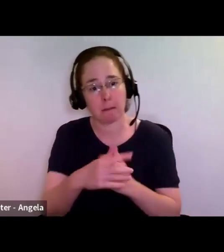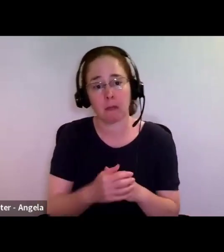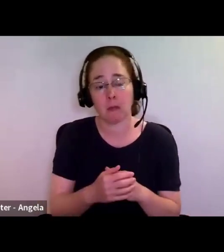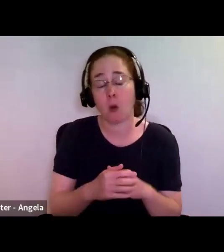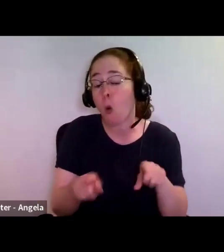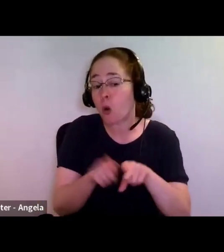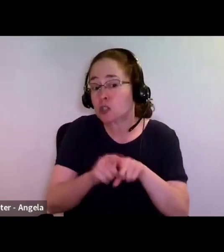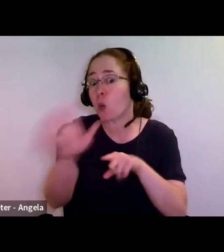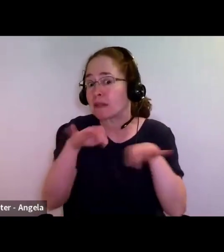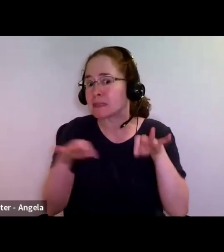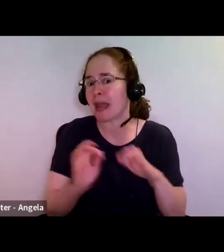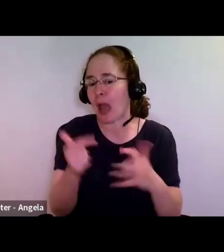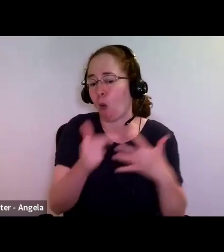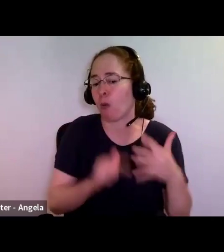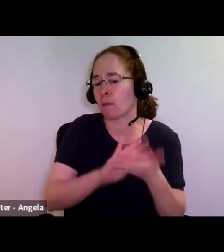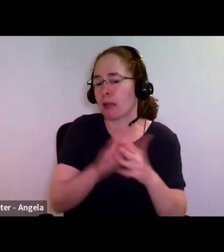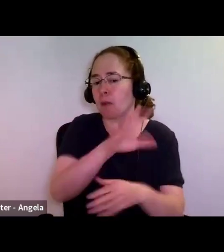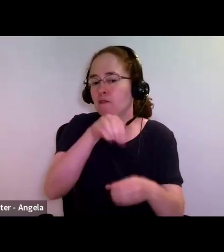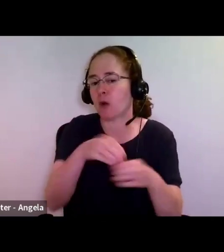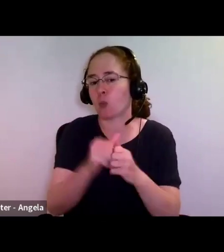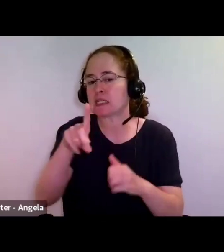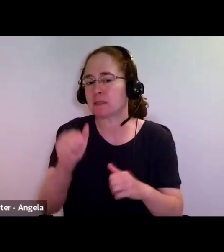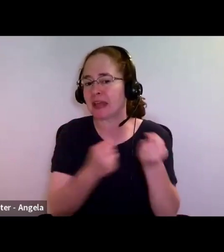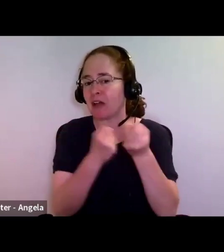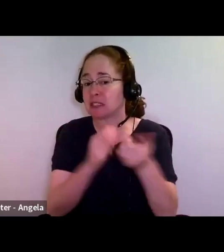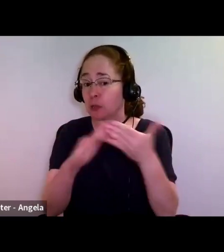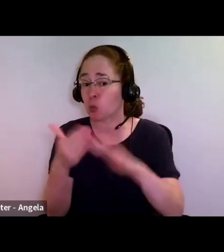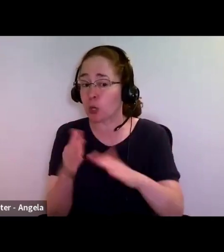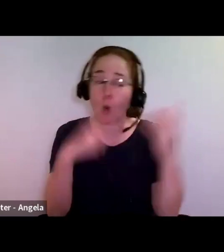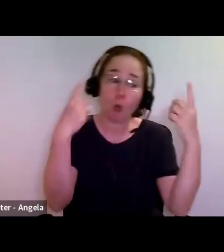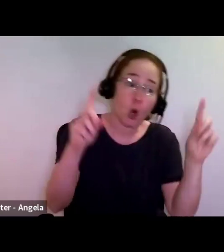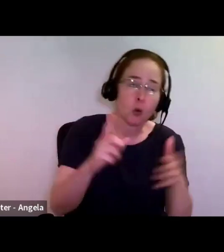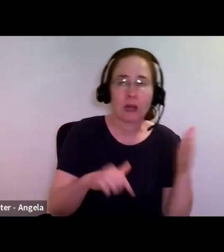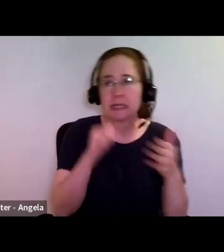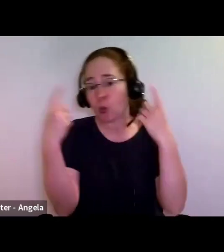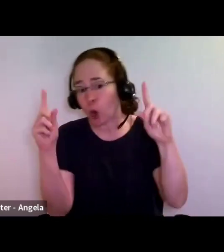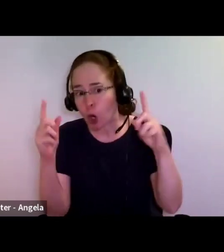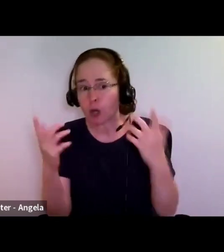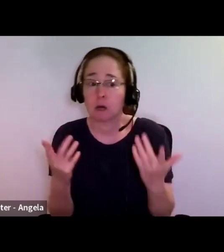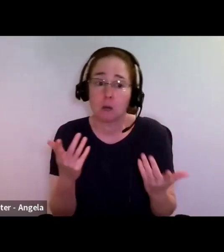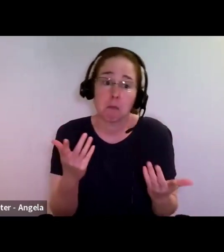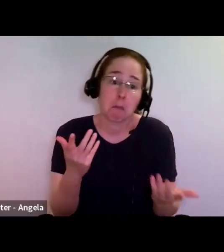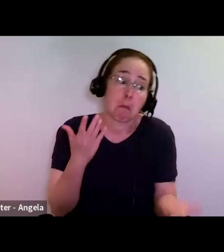involved in their disability advocacy community, what worked, what didn't work, even what might not be working now, or